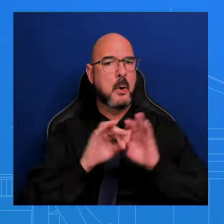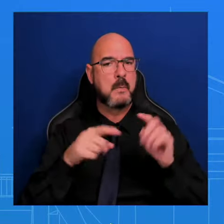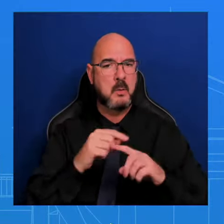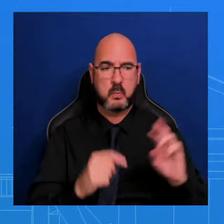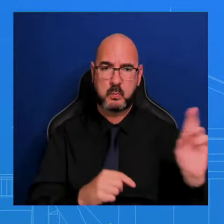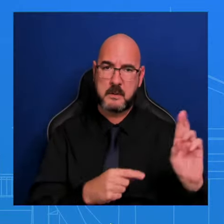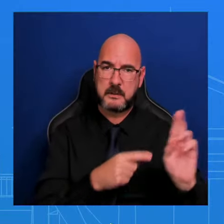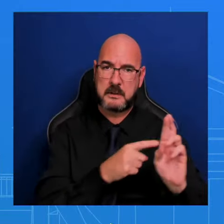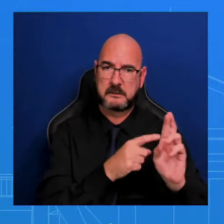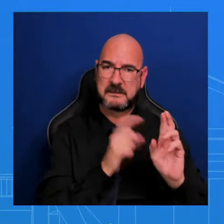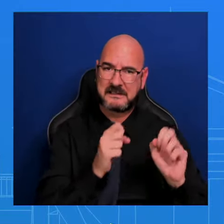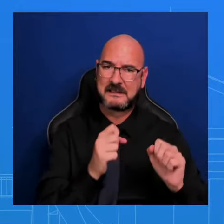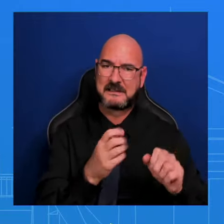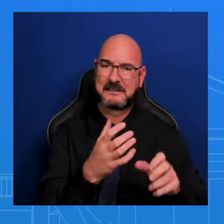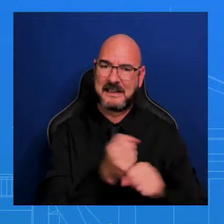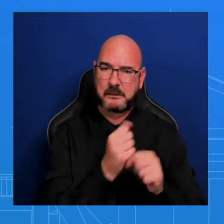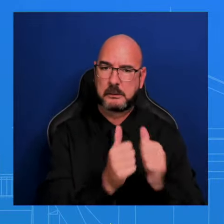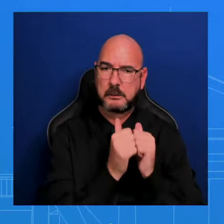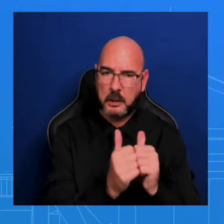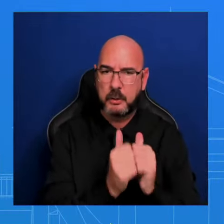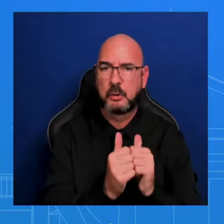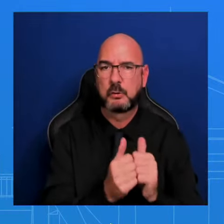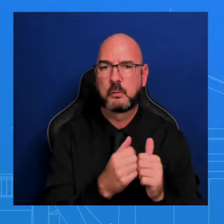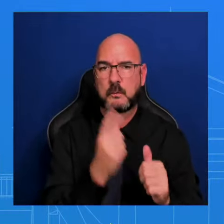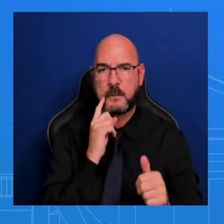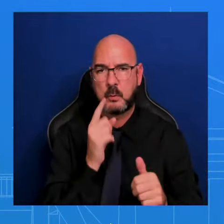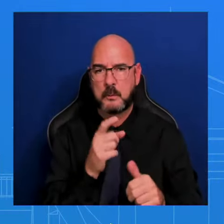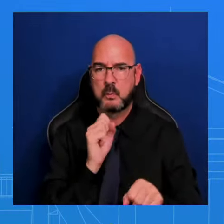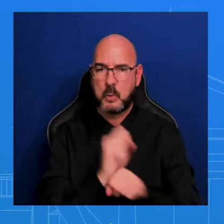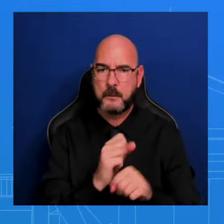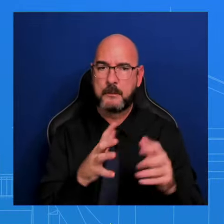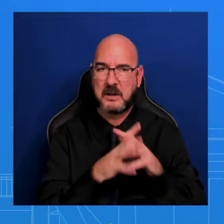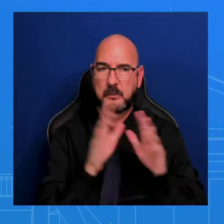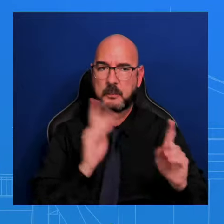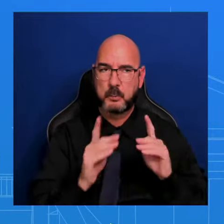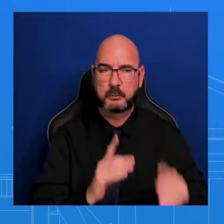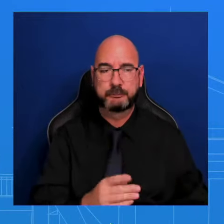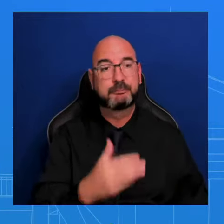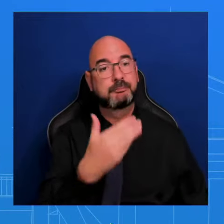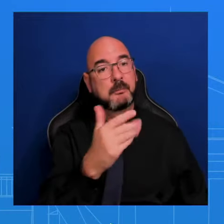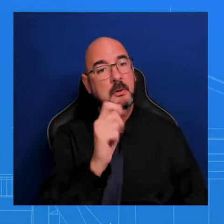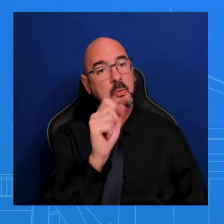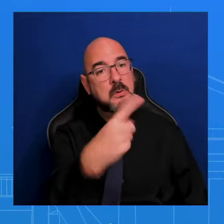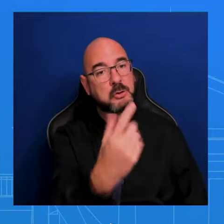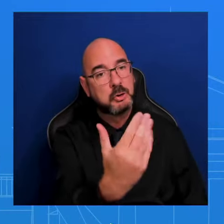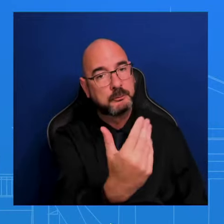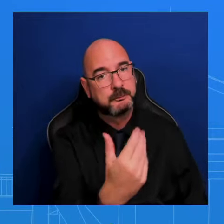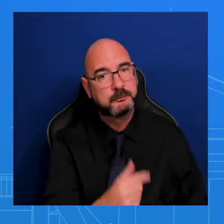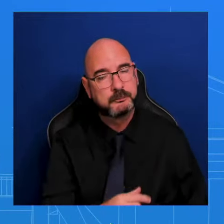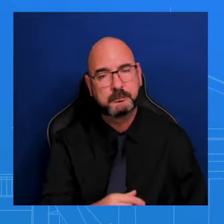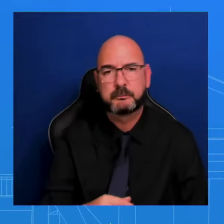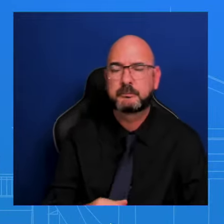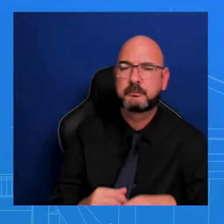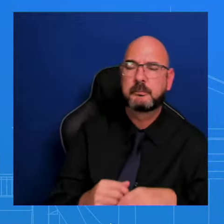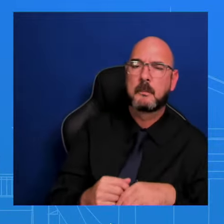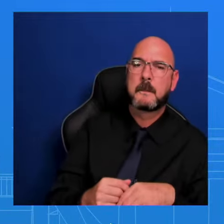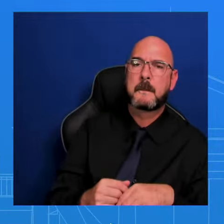Ms. Jean-Pierre: Yeah. The Press: -- in the interim, in an urgent situation, in an emergency situation, who does the White House consider --